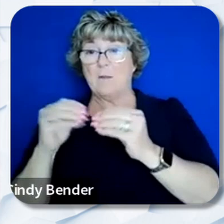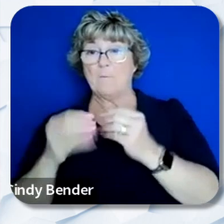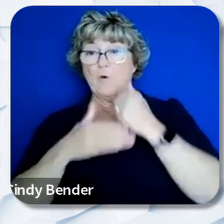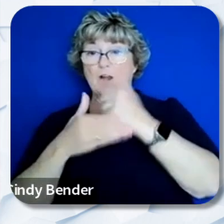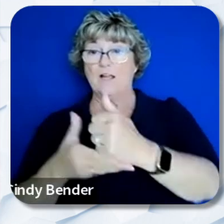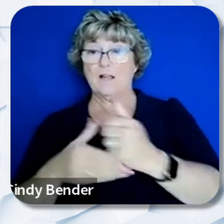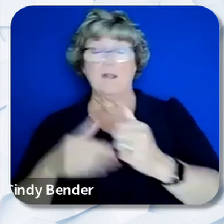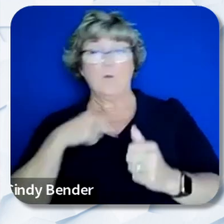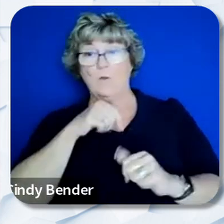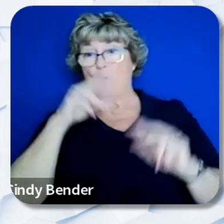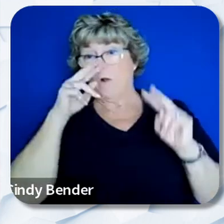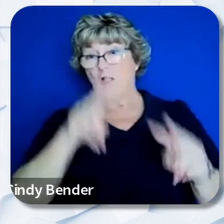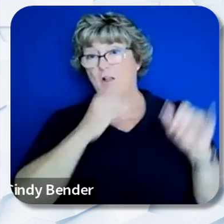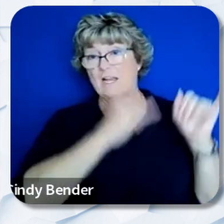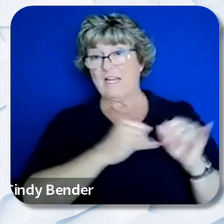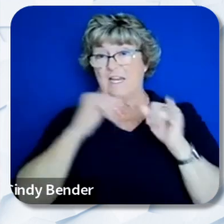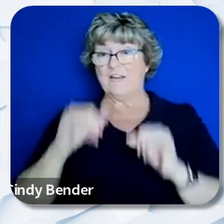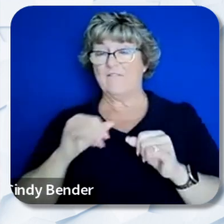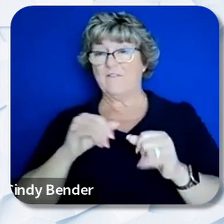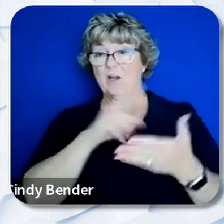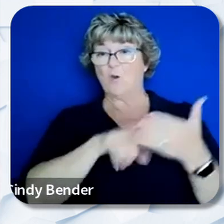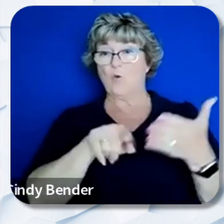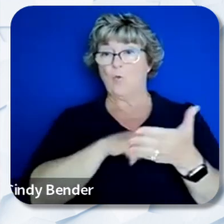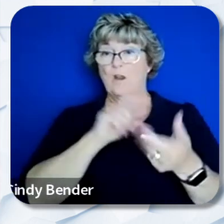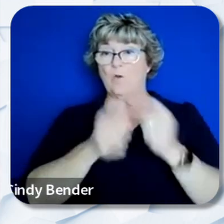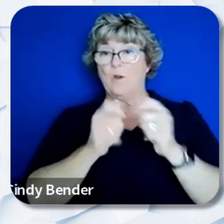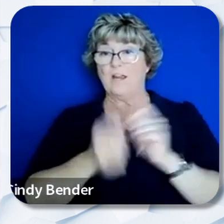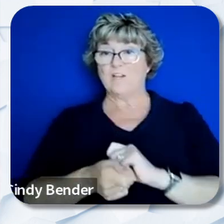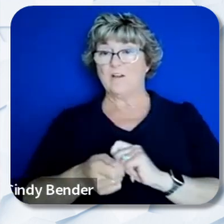to be looking at individual corrections that are being sent to us via a different portal